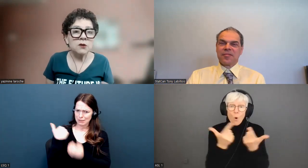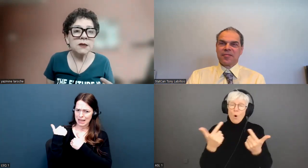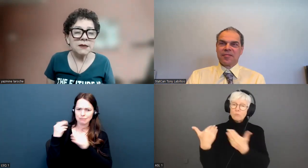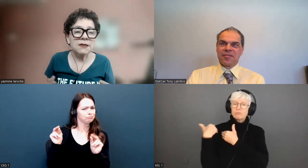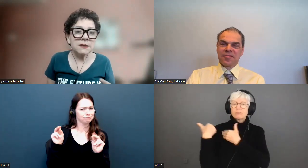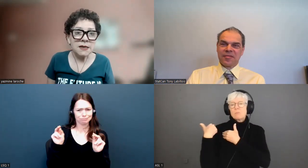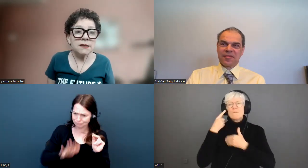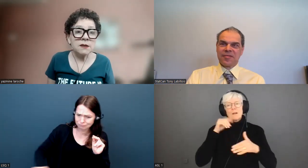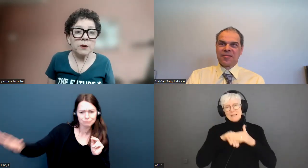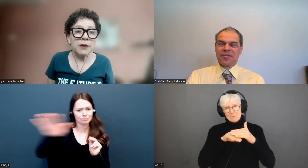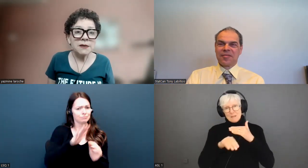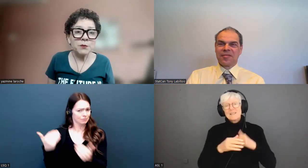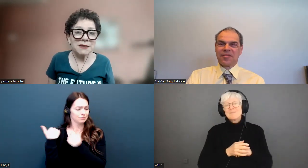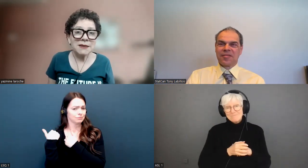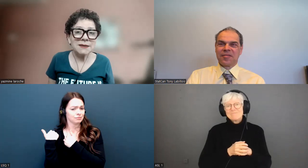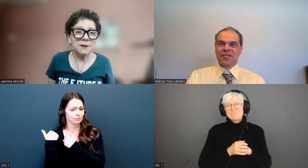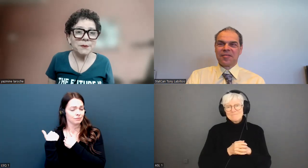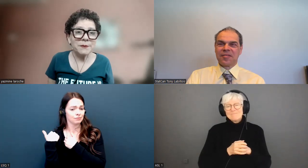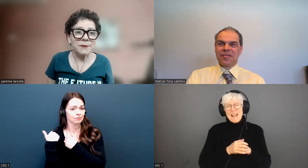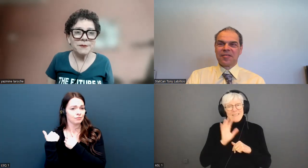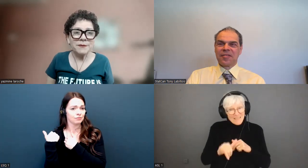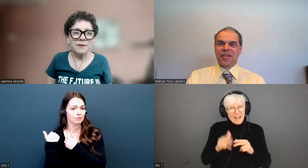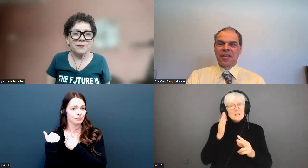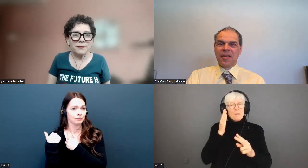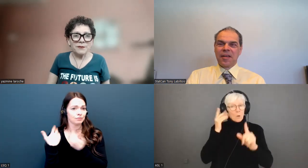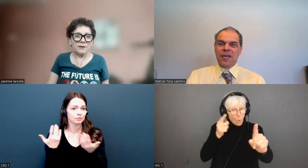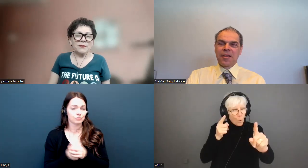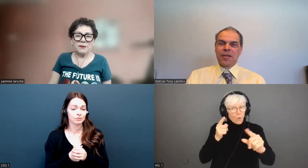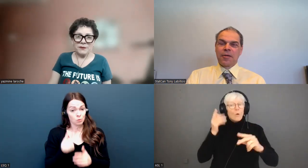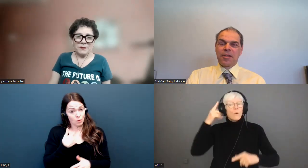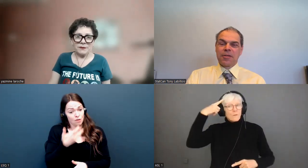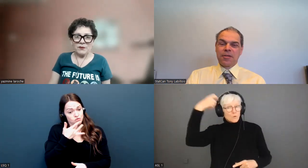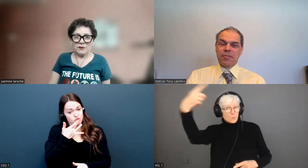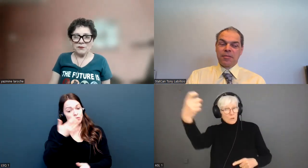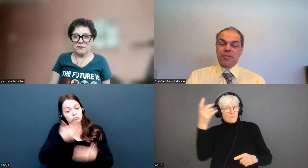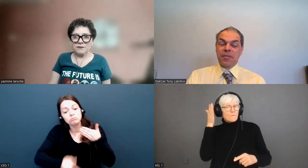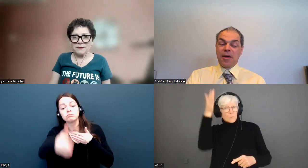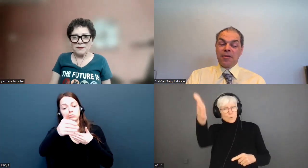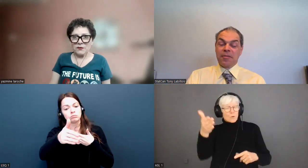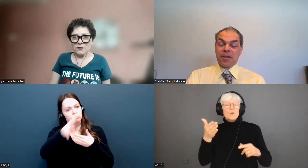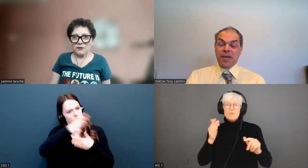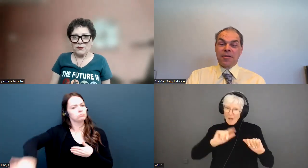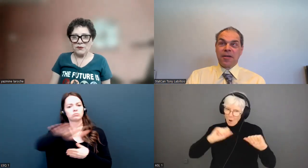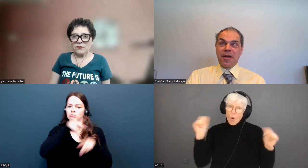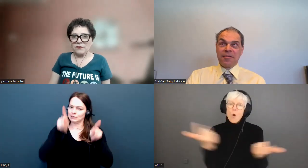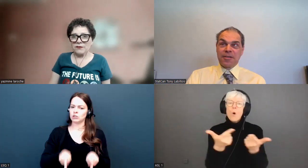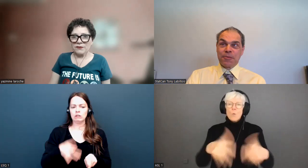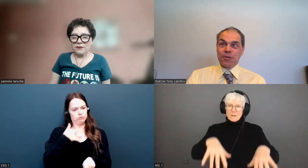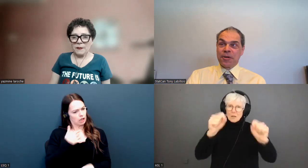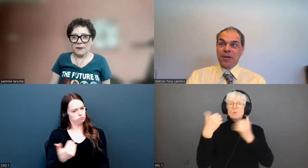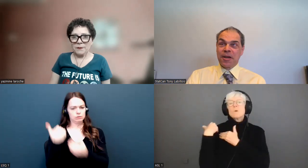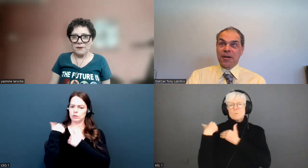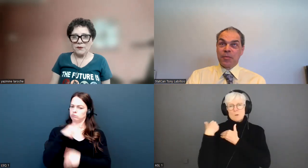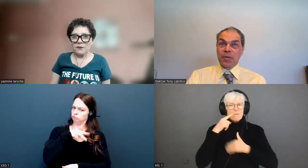sure that it is seen as everybody's business great wisdom again and that's for sure um